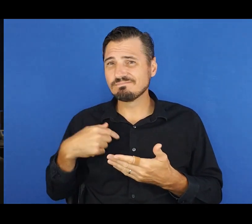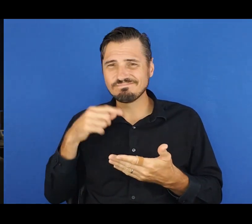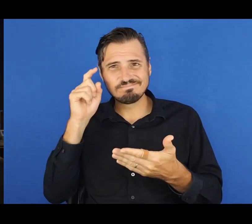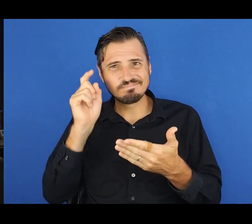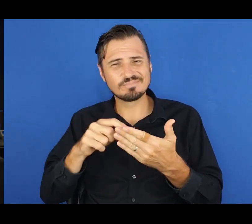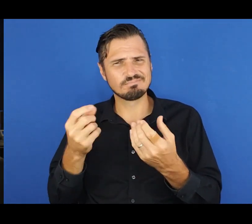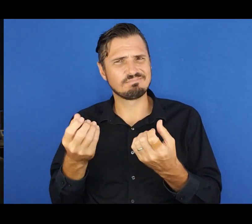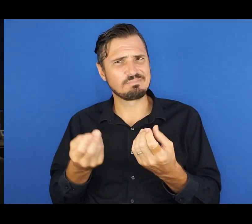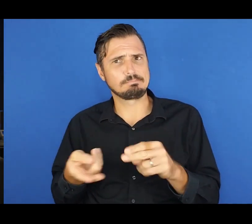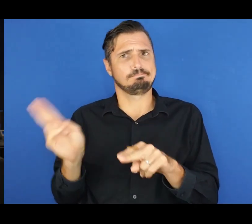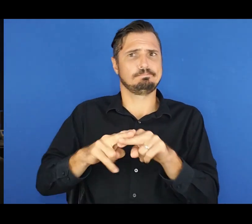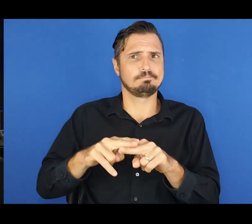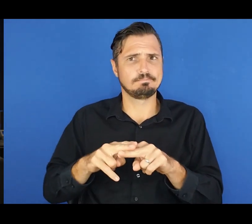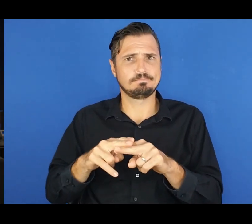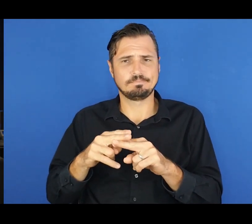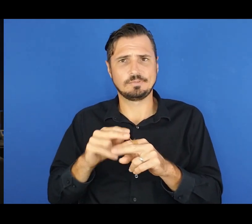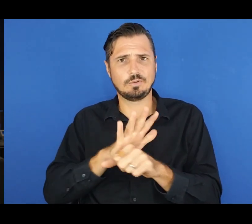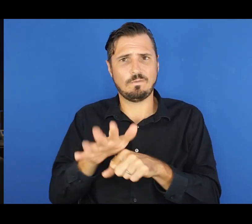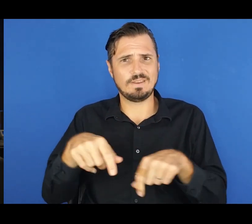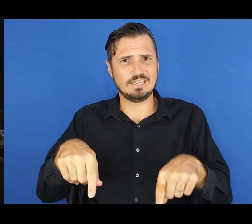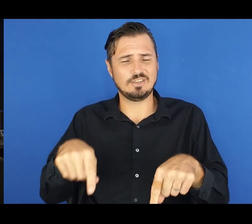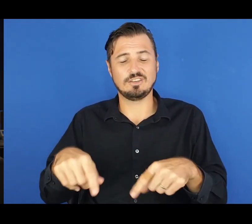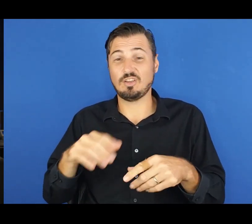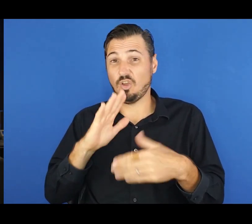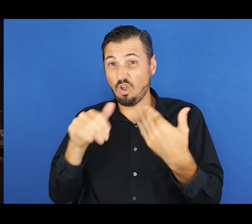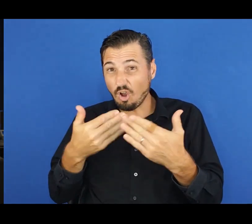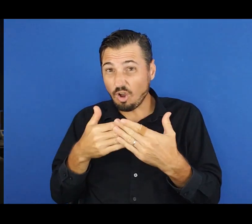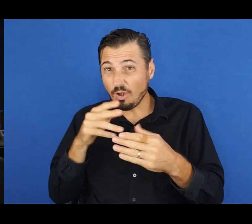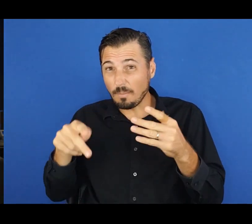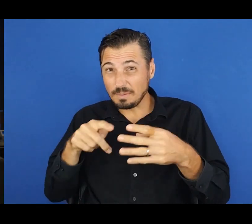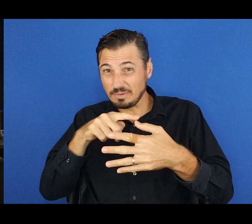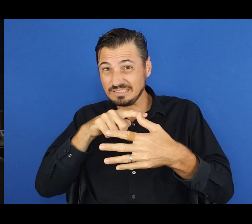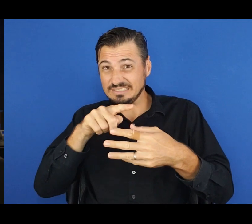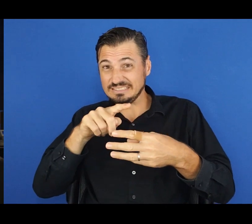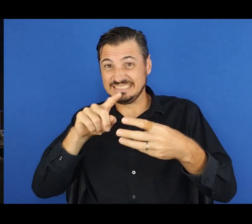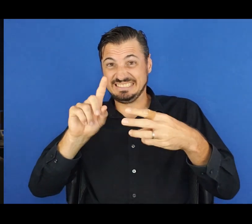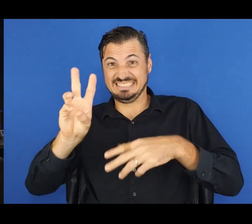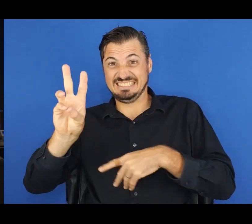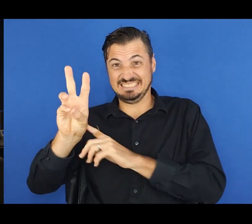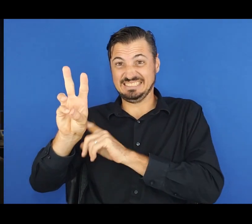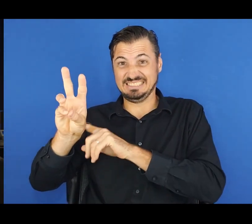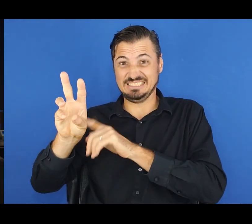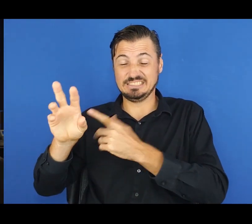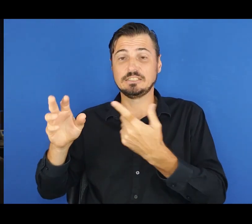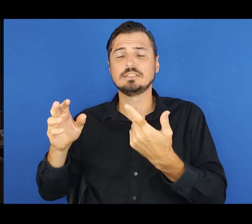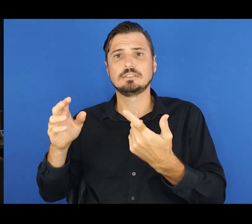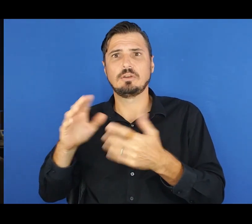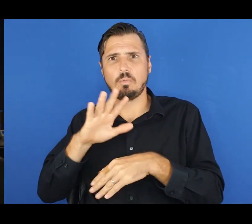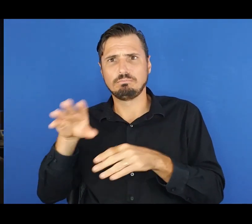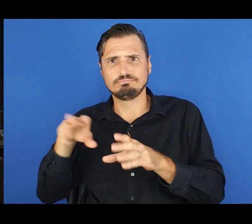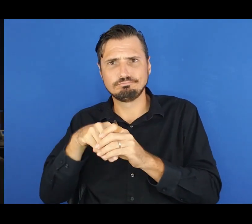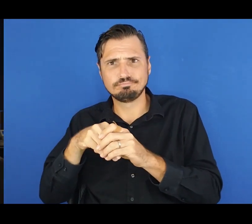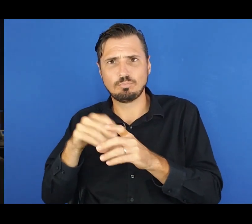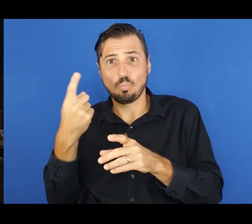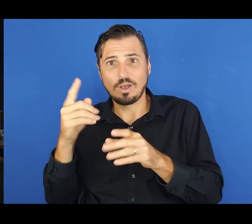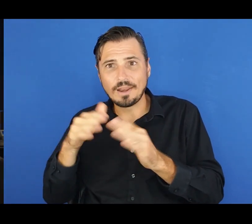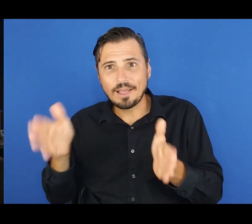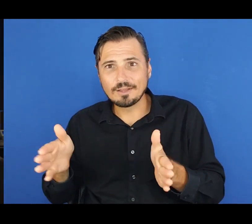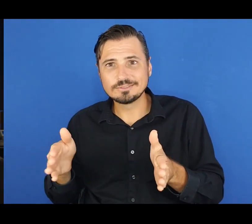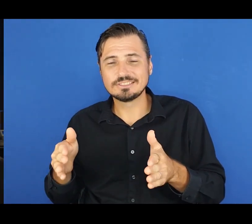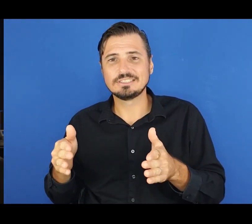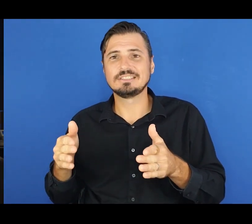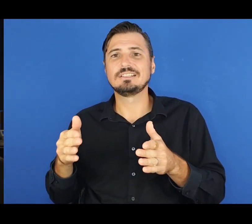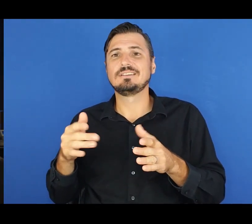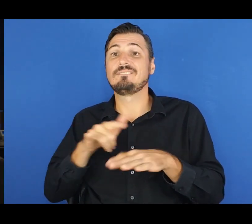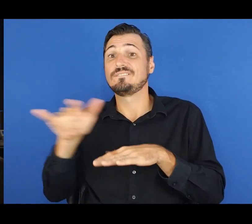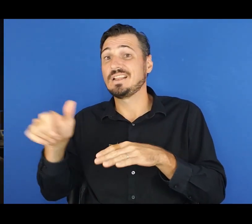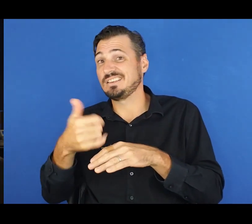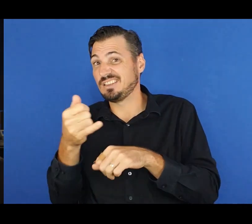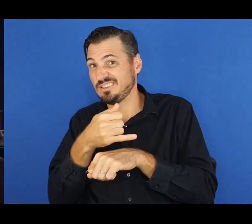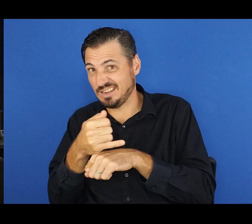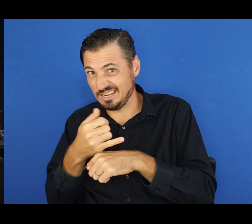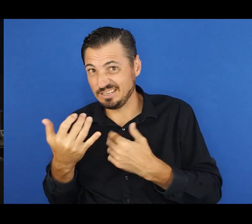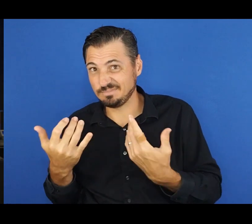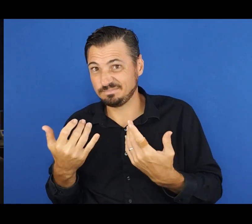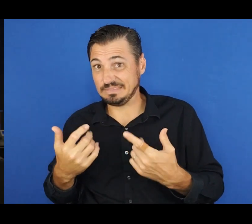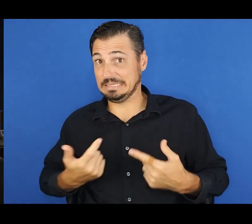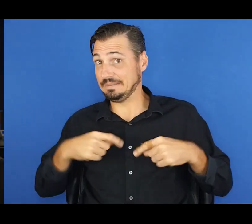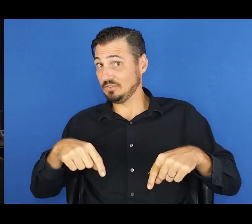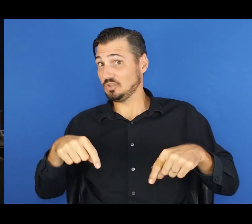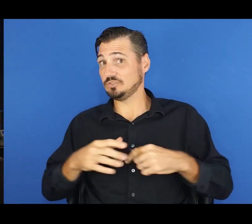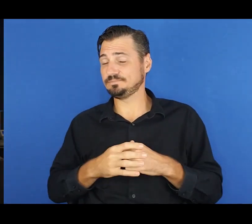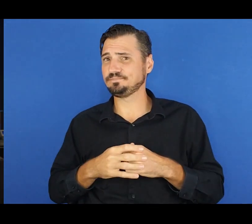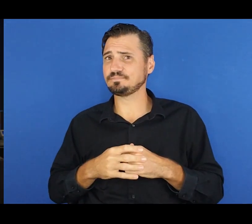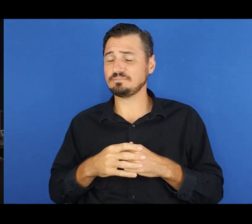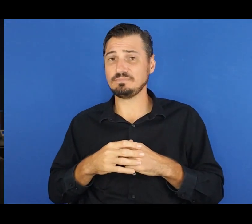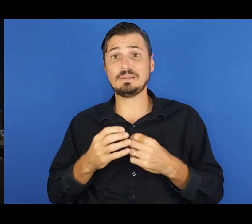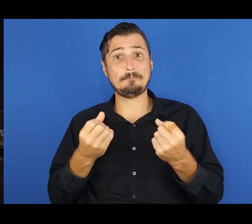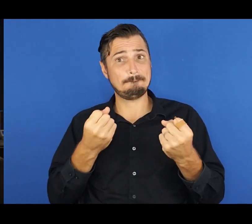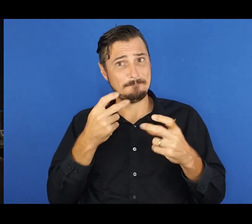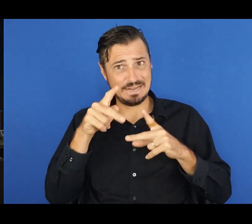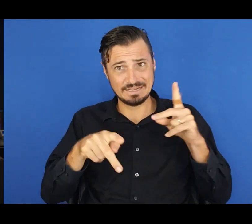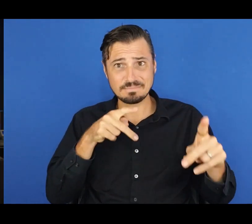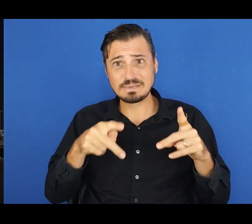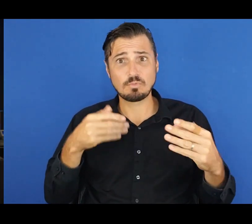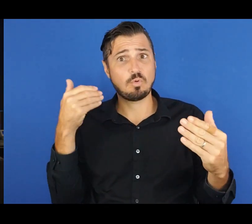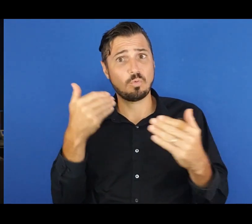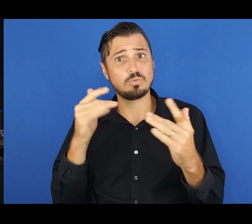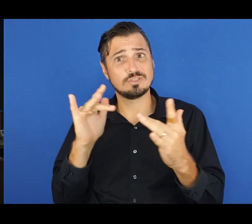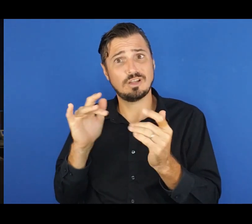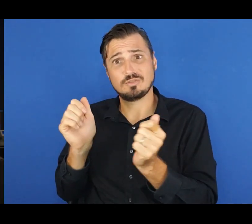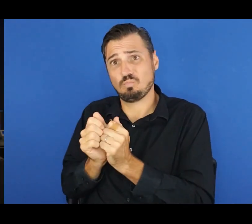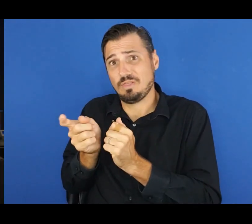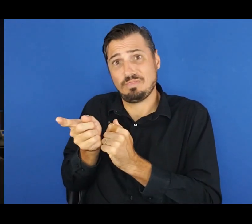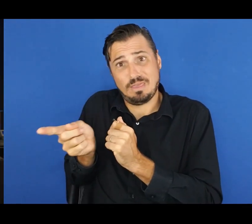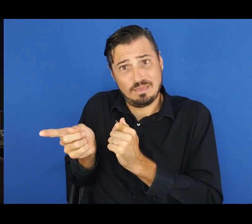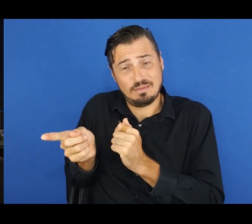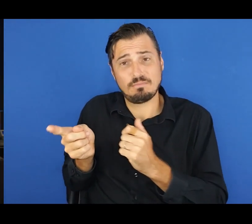All of these cases are travel related, with 6 cases in one household related to inter-island travel by residents. The number of close contacts is quite large—more than 35 close contacts are subject